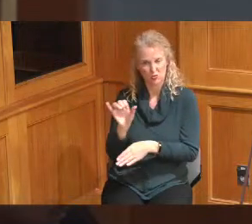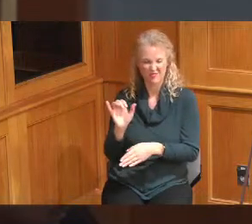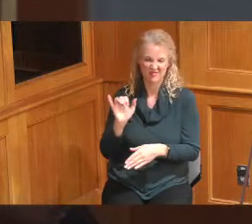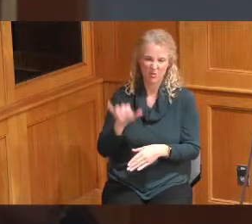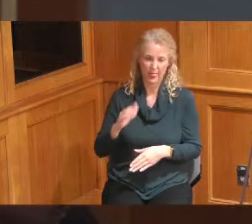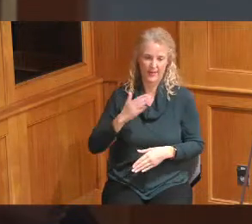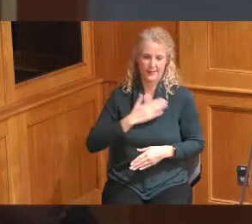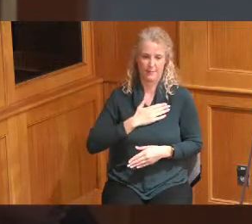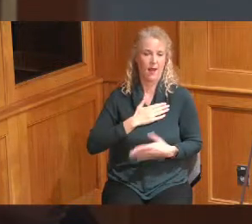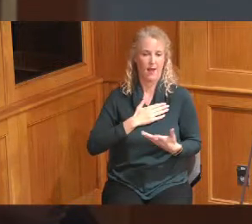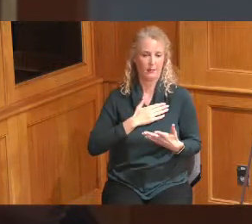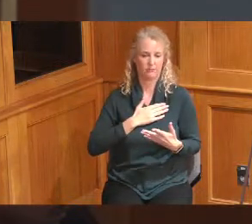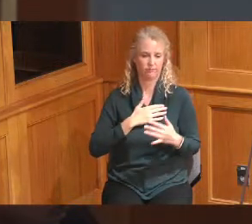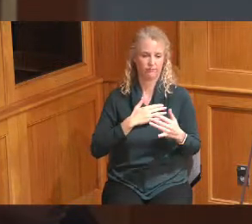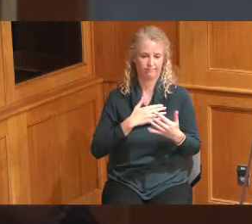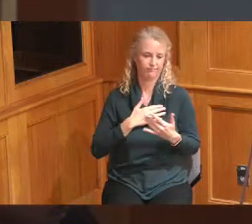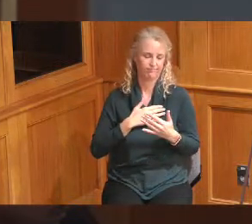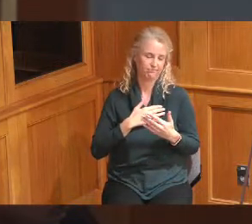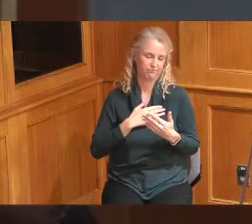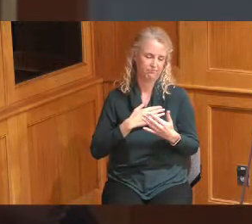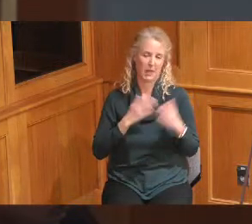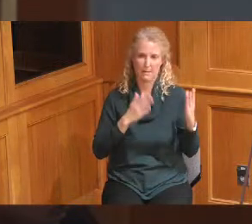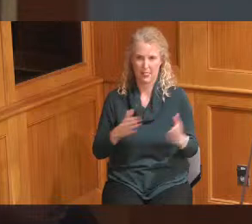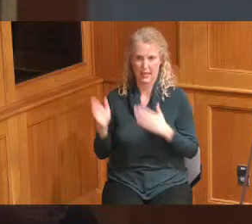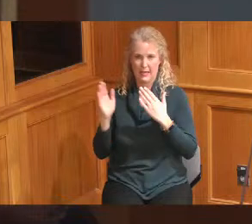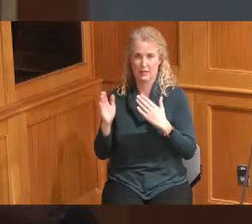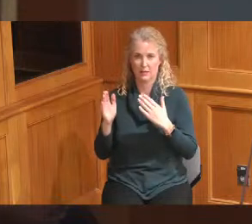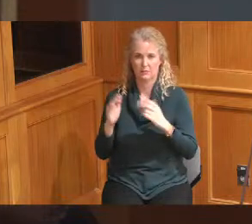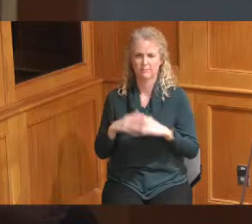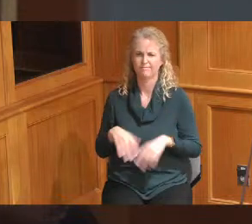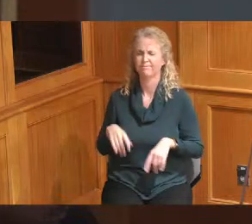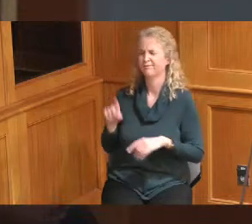with a lot of those infrastructure projects just for context sake are a lot of the grants